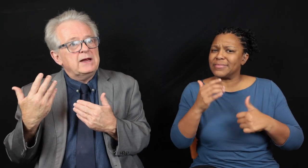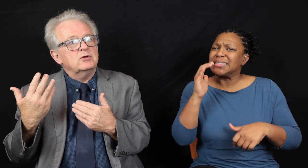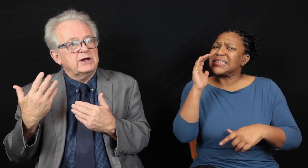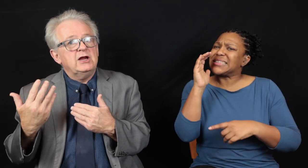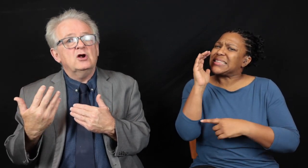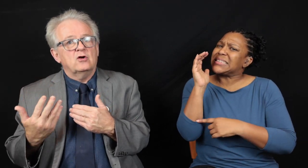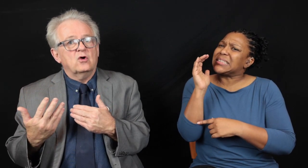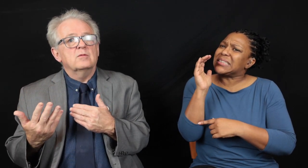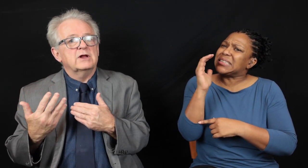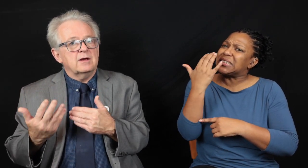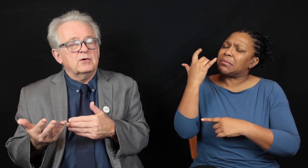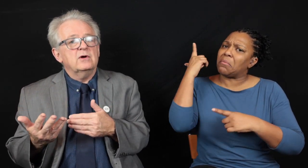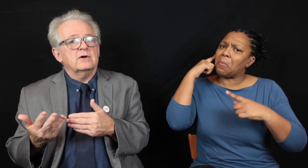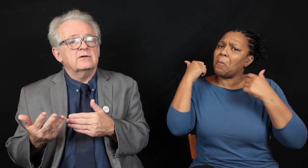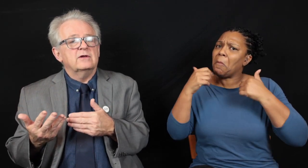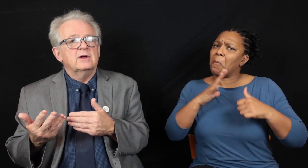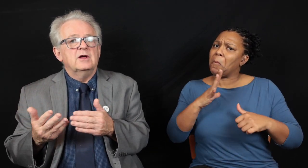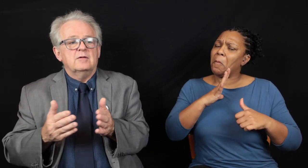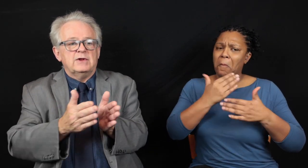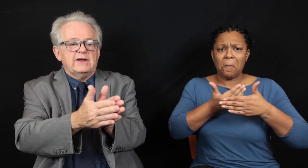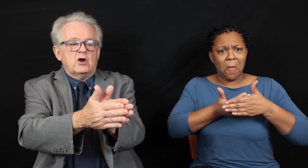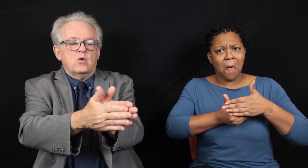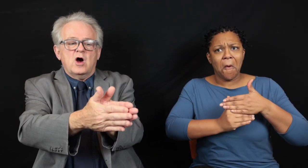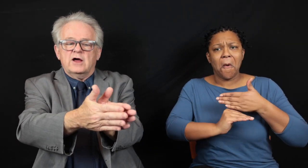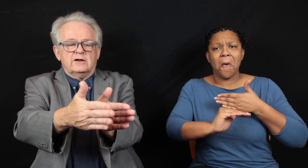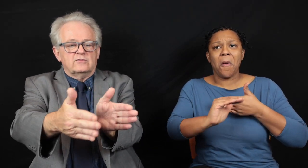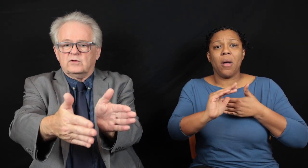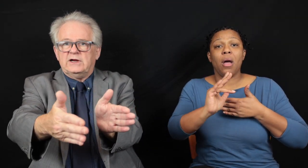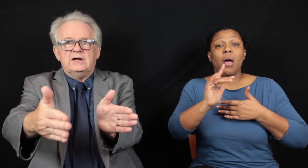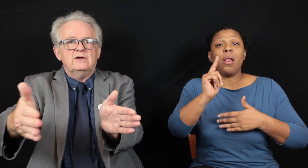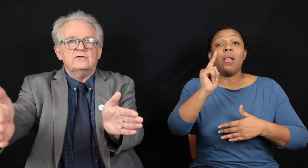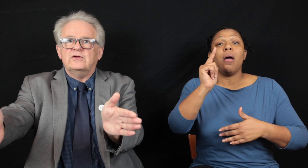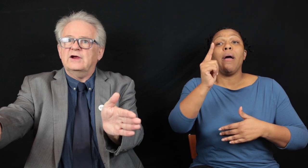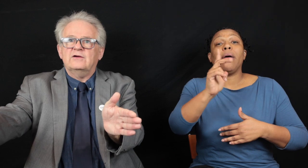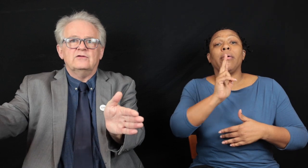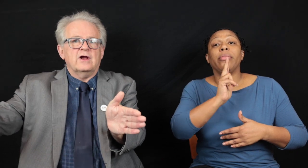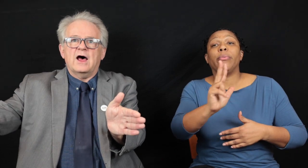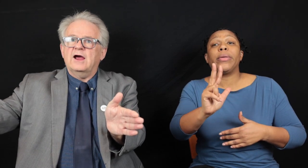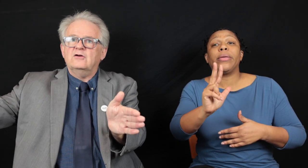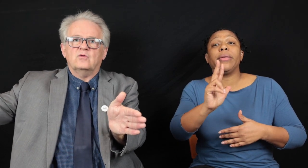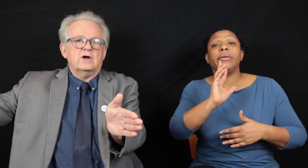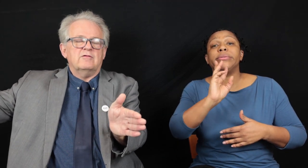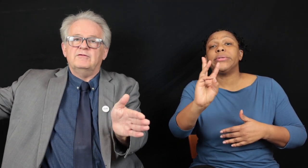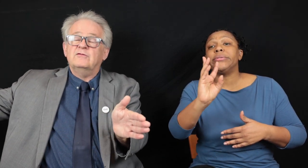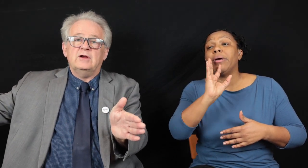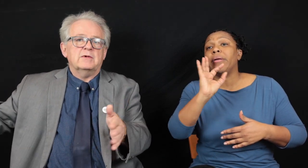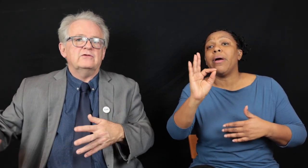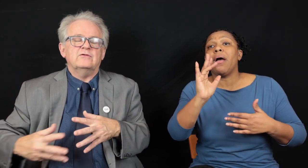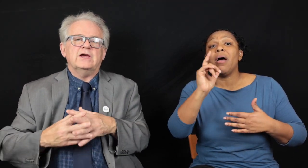able to hear normally at birth. But they go on at three, six, nine, twelve, fifteen months of